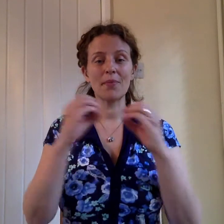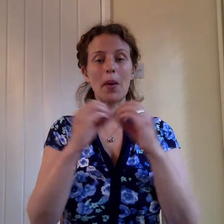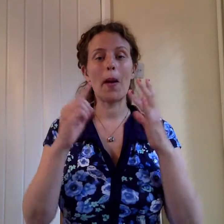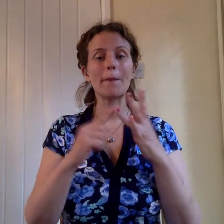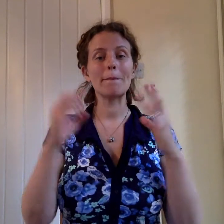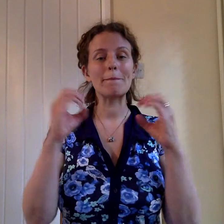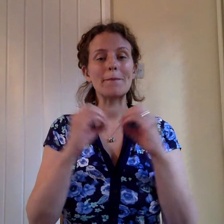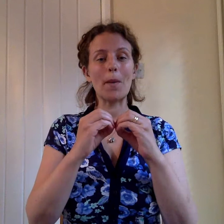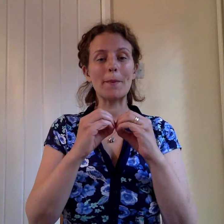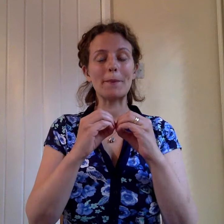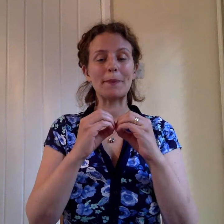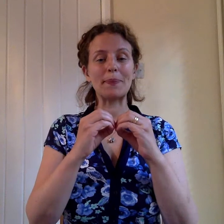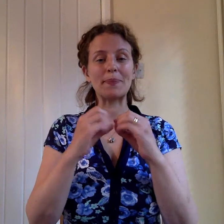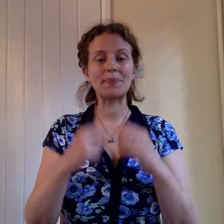BOB